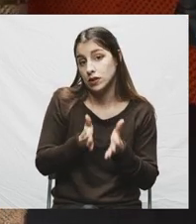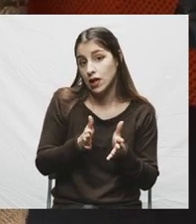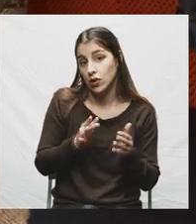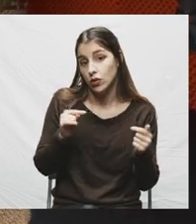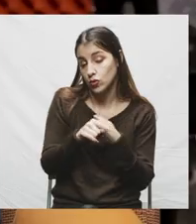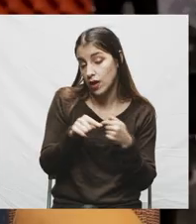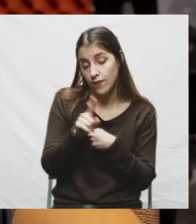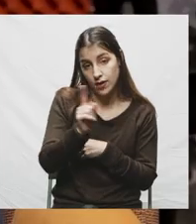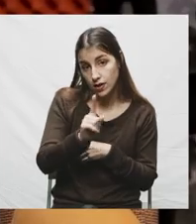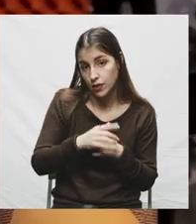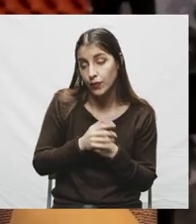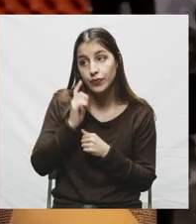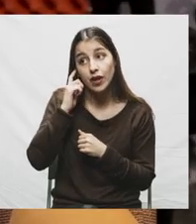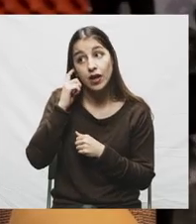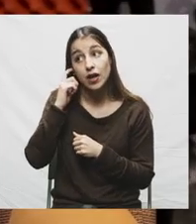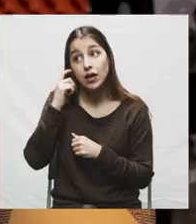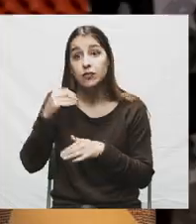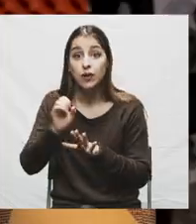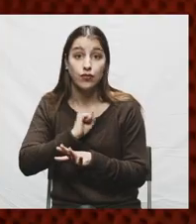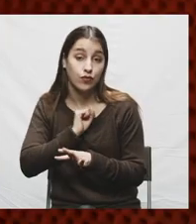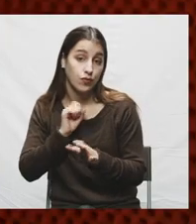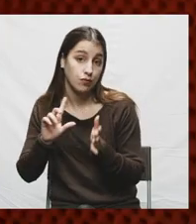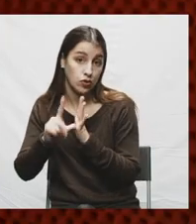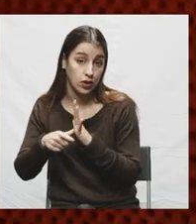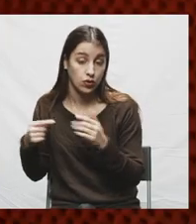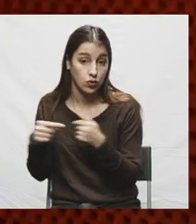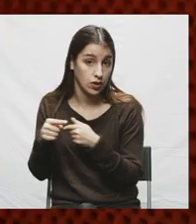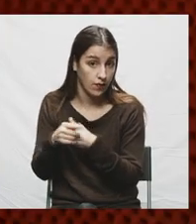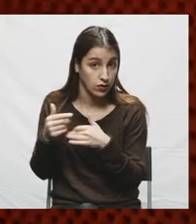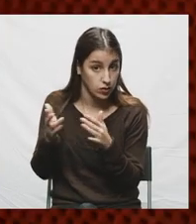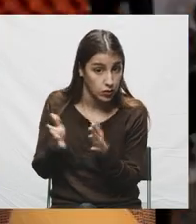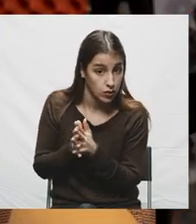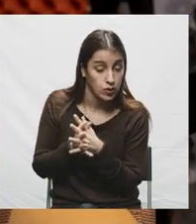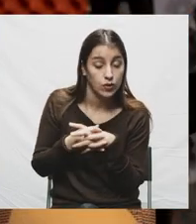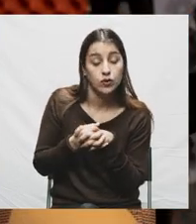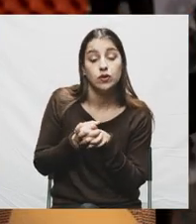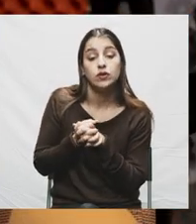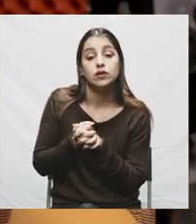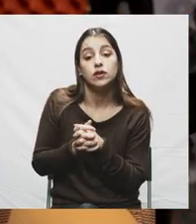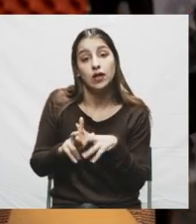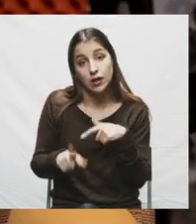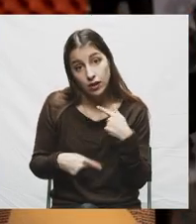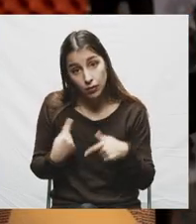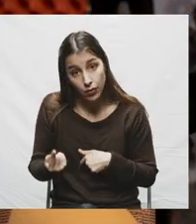but in my projects we would all cross paths and they would serve as bonding moments to this artistic core.